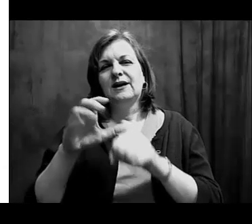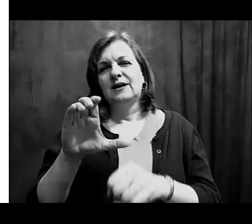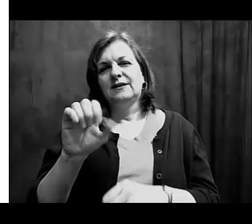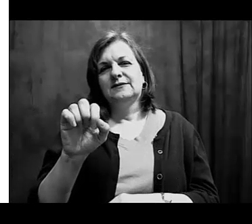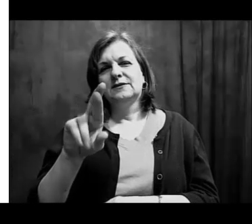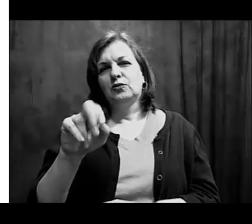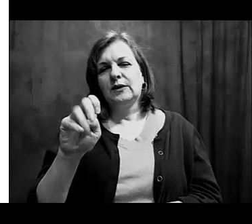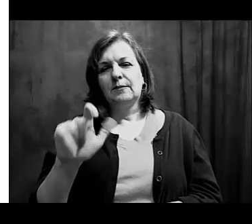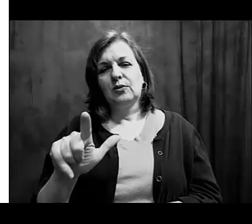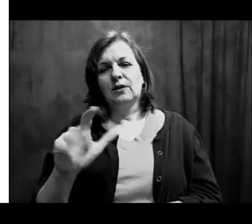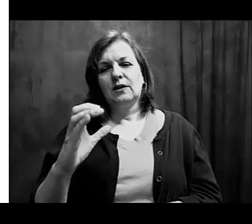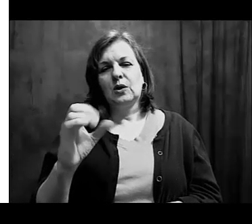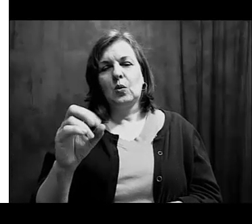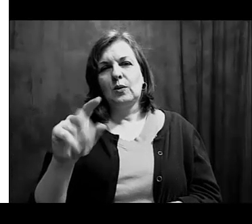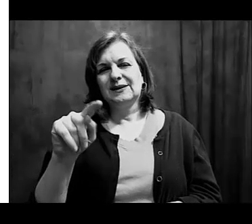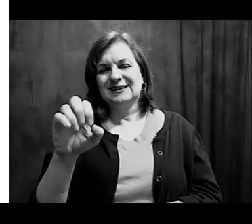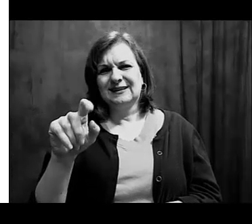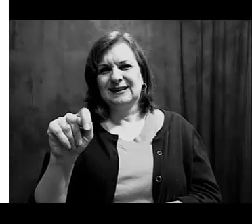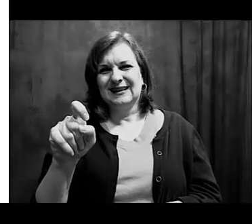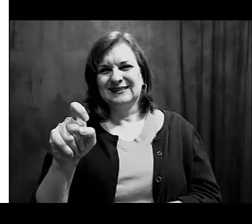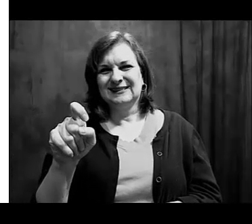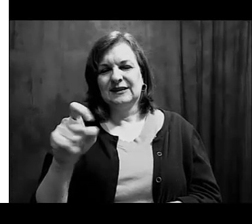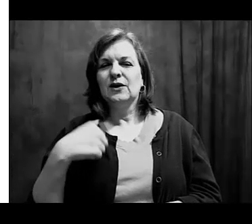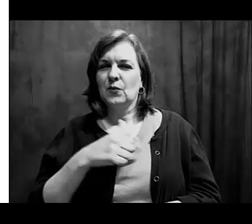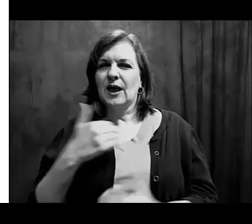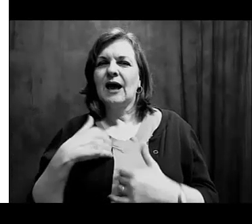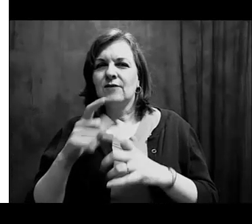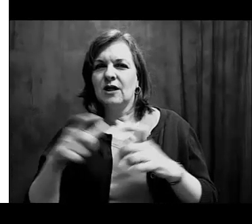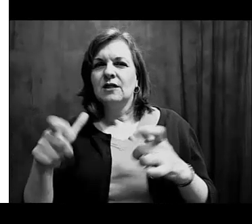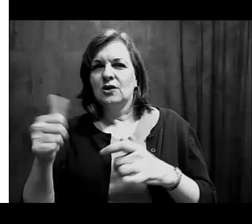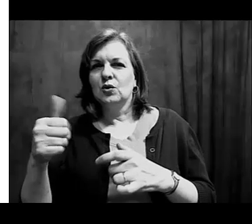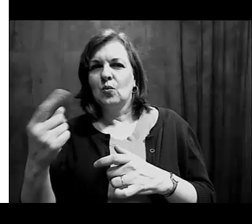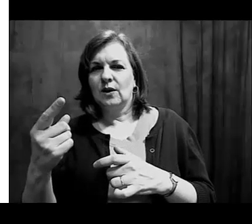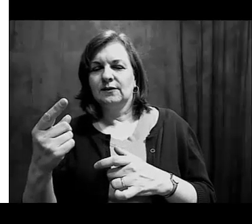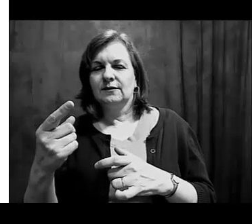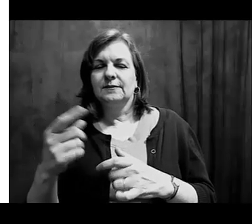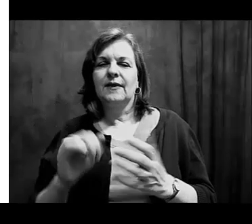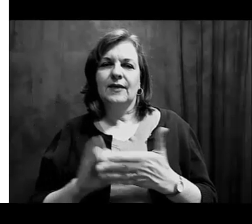larger as we see more of evolved organisms